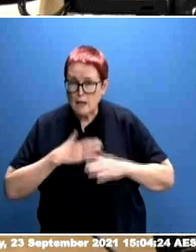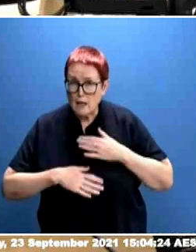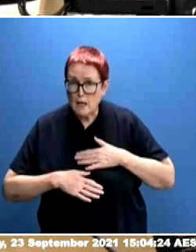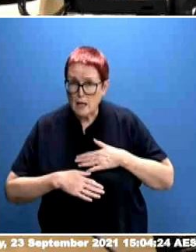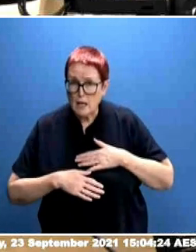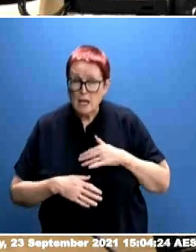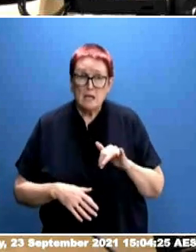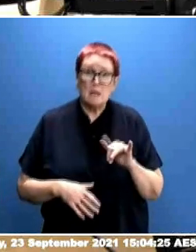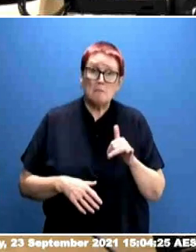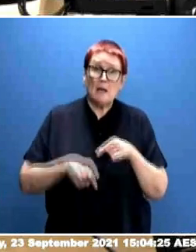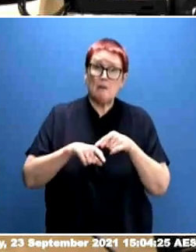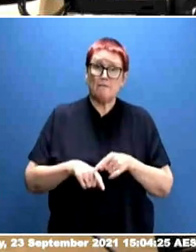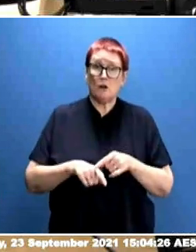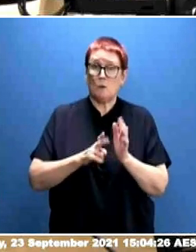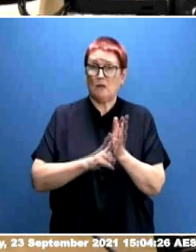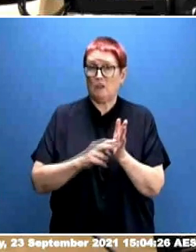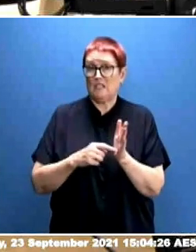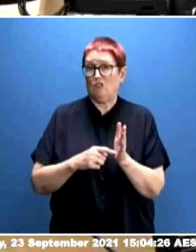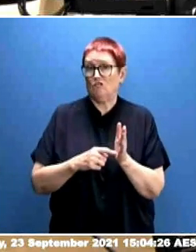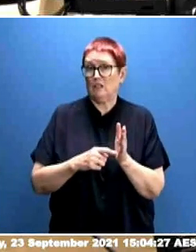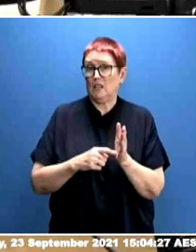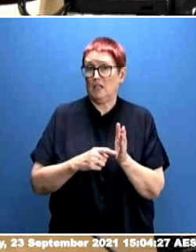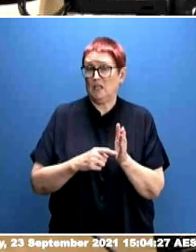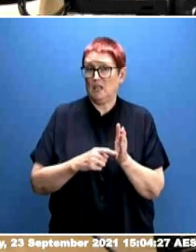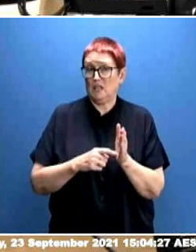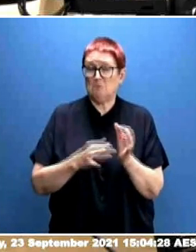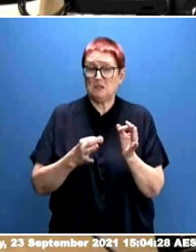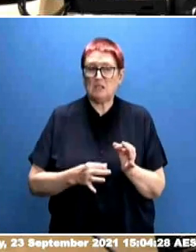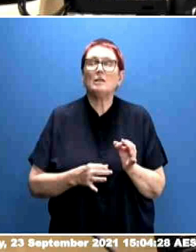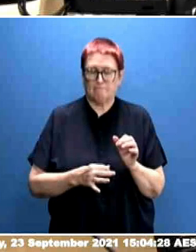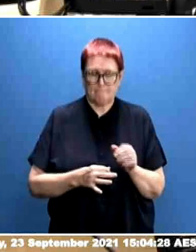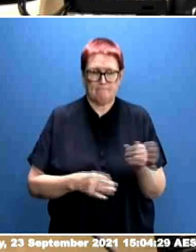from Territory Families' viewpoint put them into a Secure Care, they